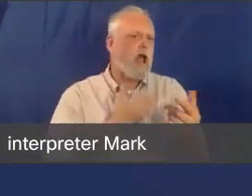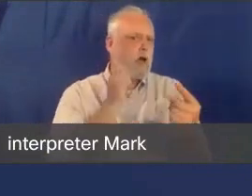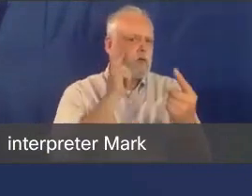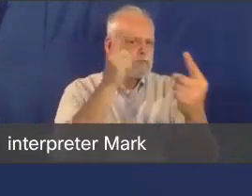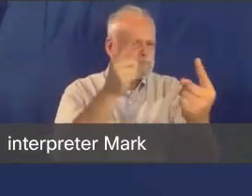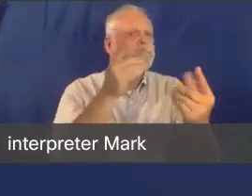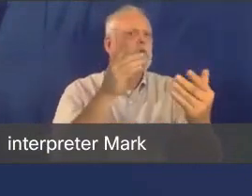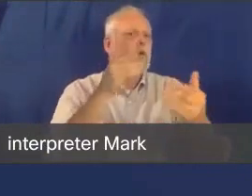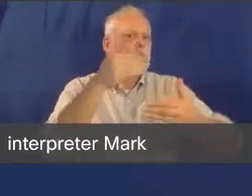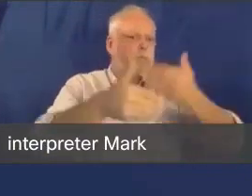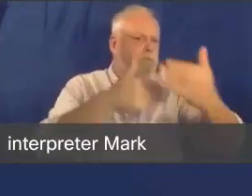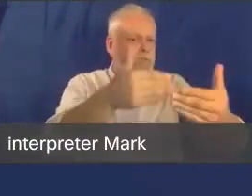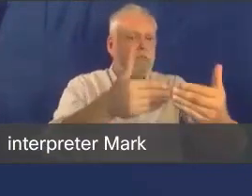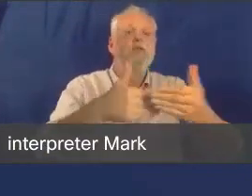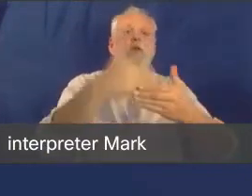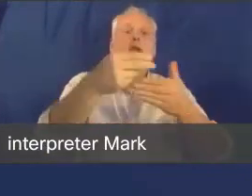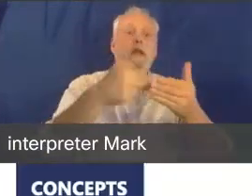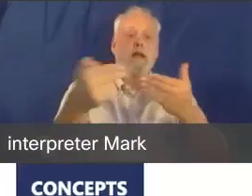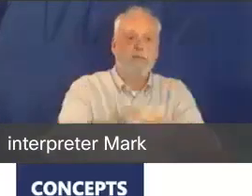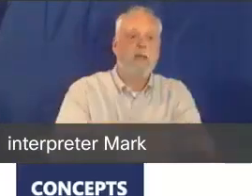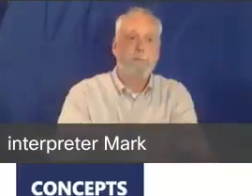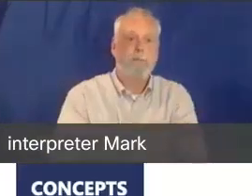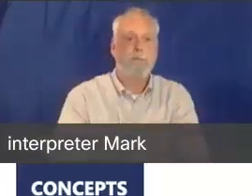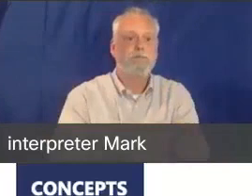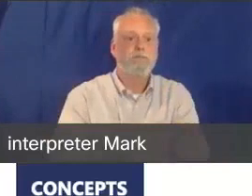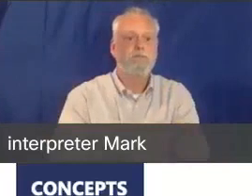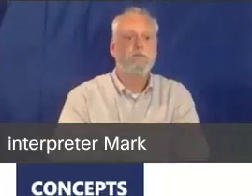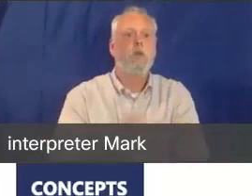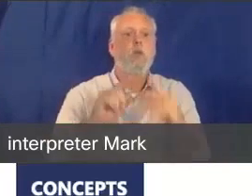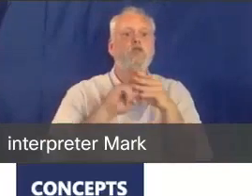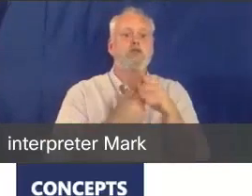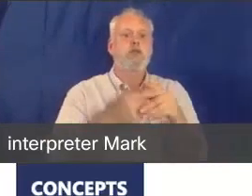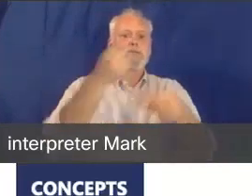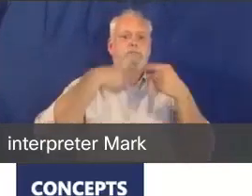So, if you go to the next slide, we'll start at the beginning.